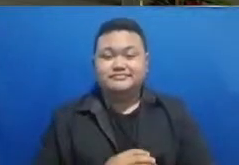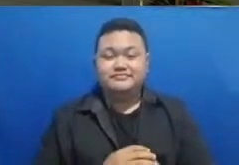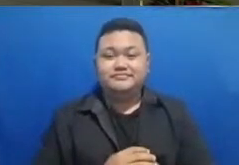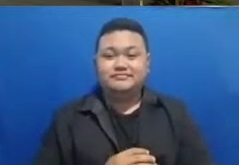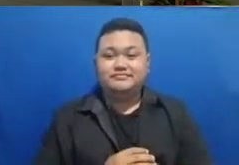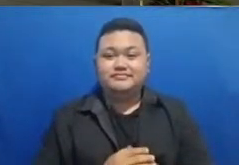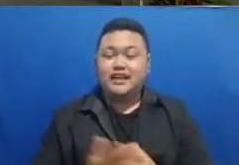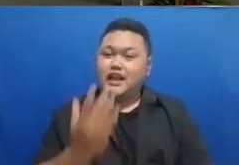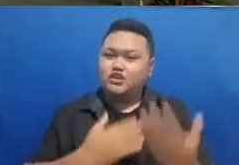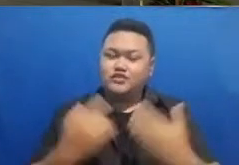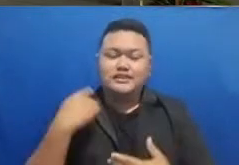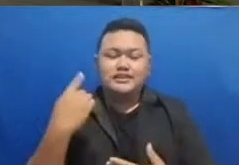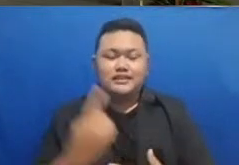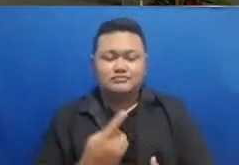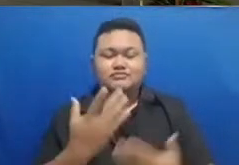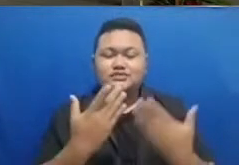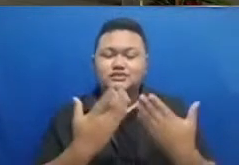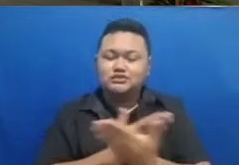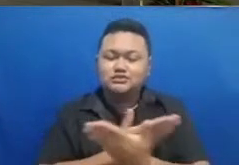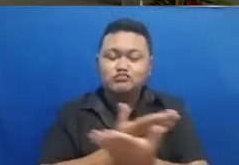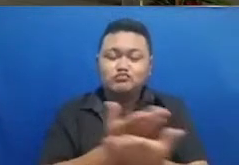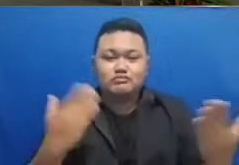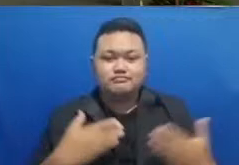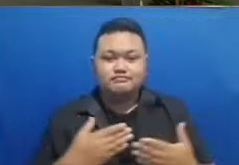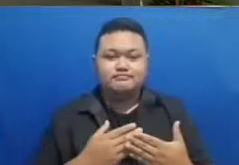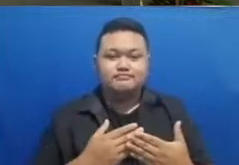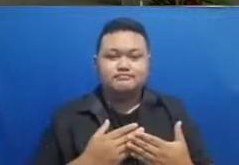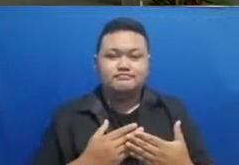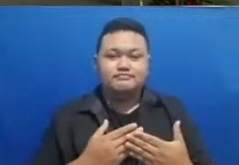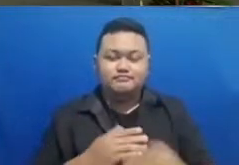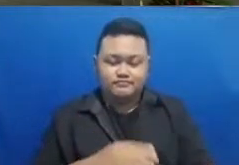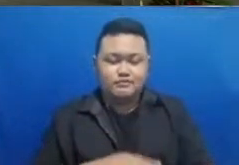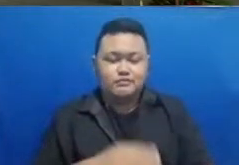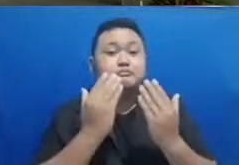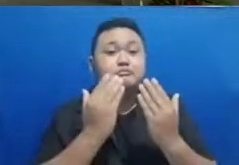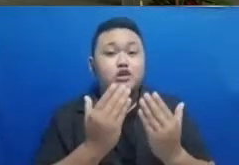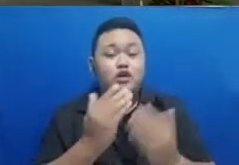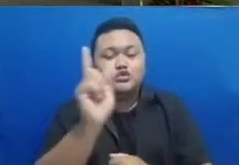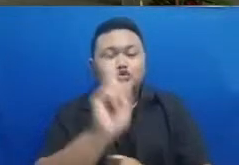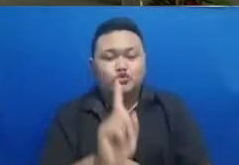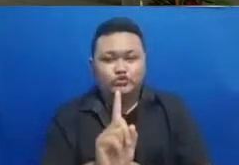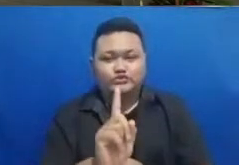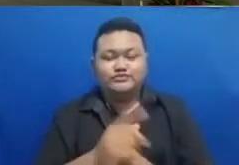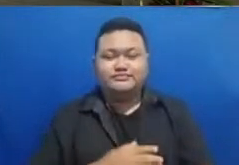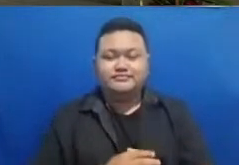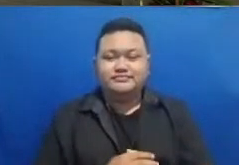heads for a moment While praying to the almighty Ilham so that what we do